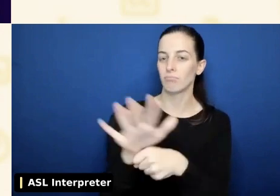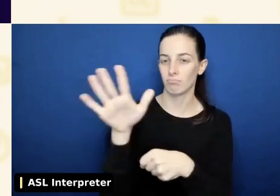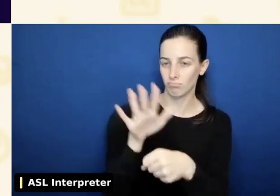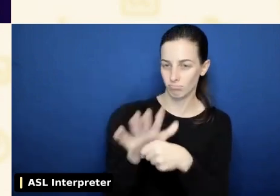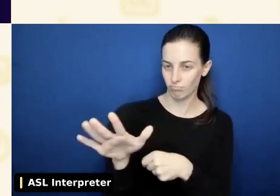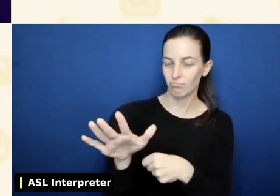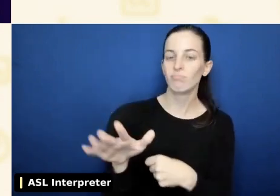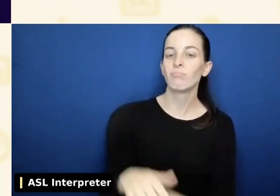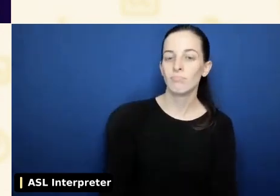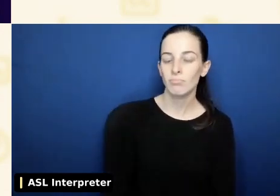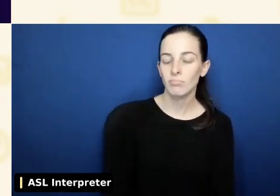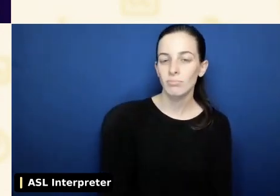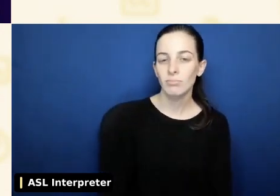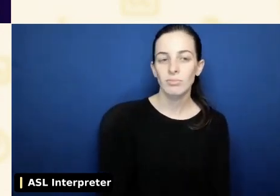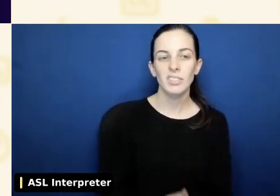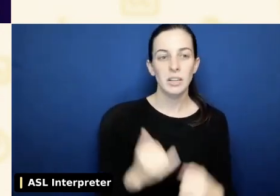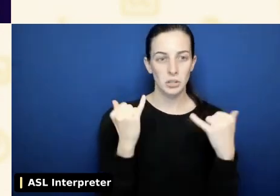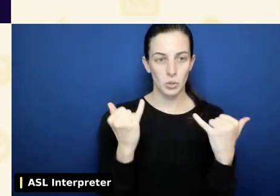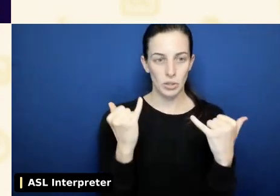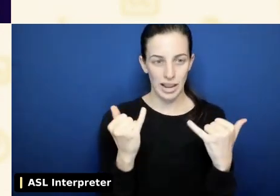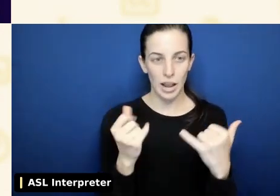So I'll just navigate between the issues using Header H key.